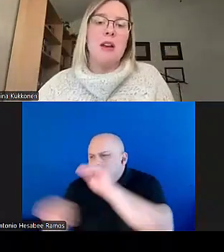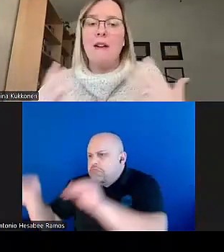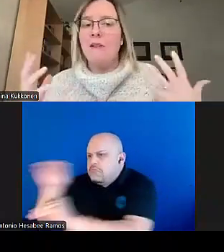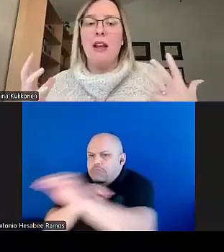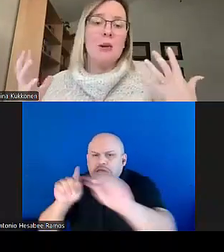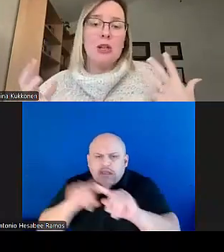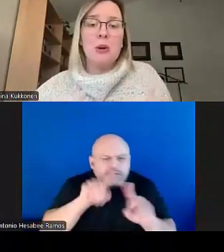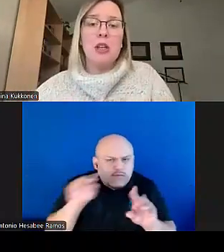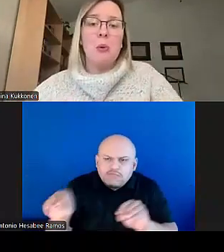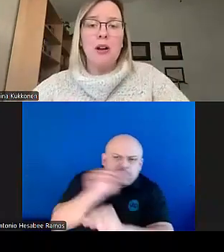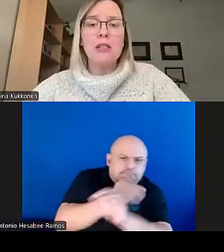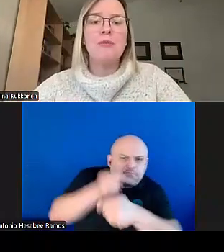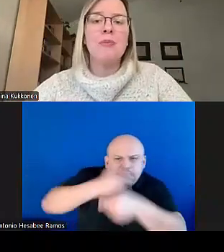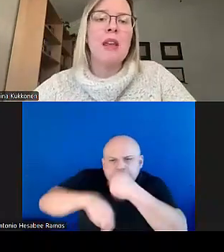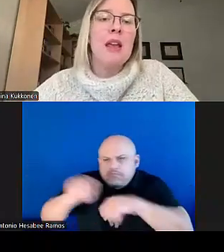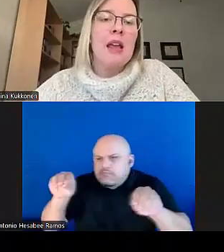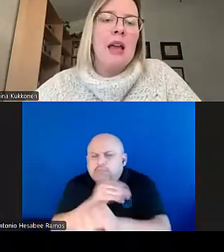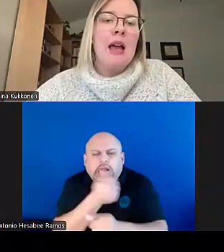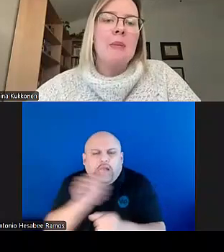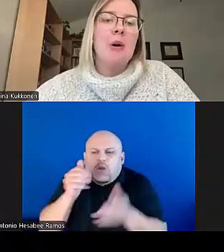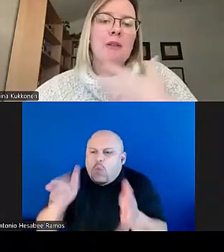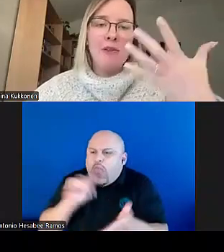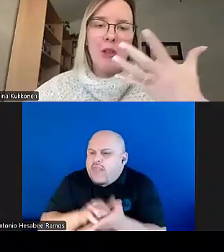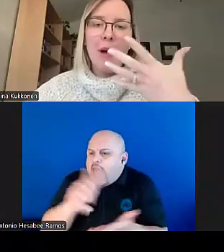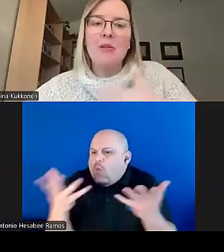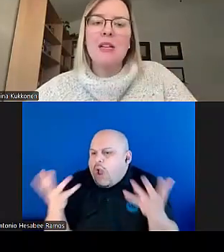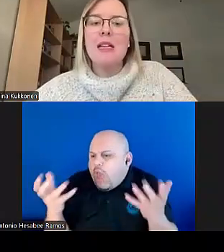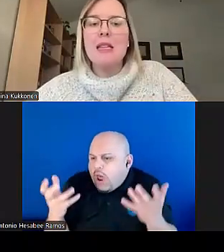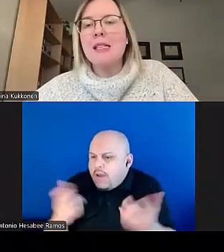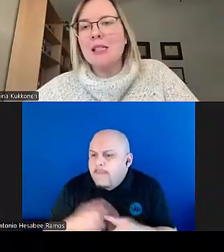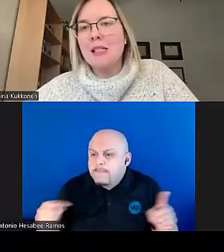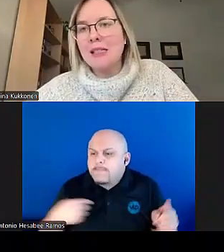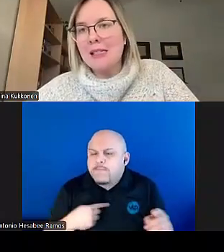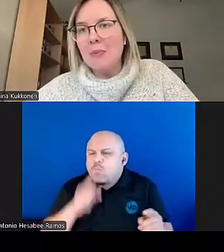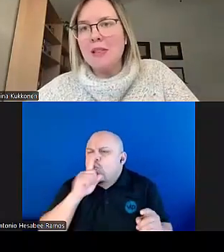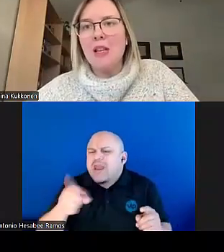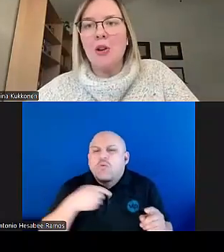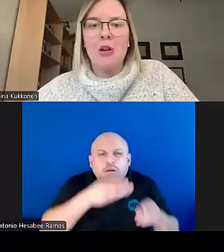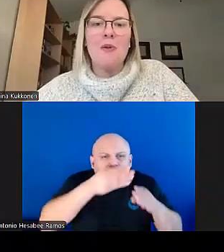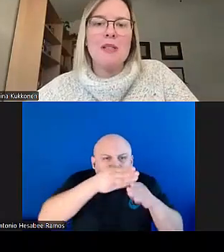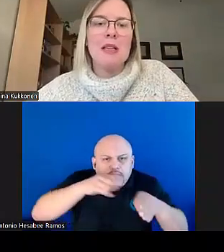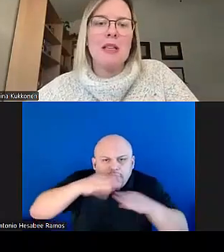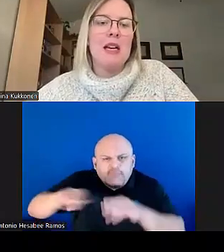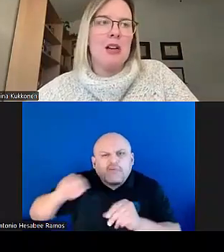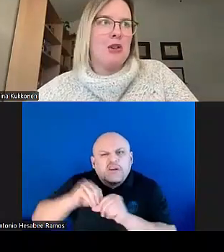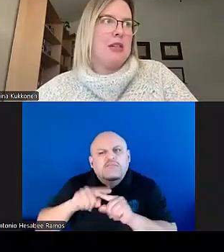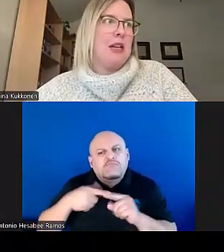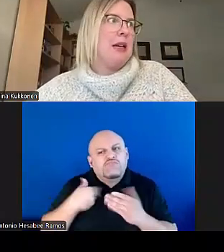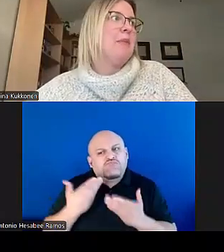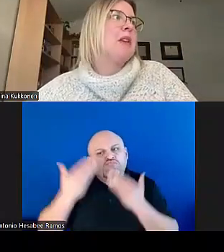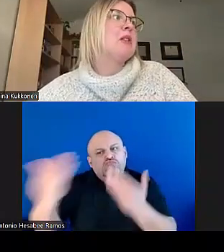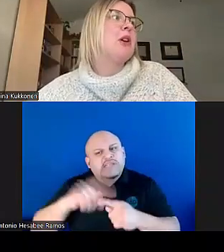in any which way you want. But we live them out in these steps in order to facilitate understanding.